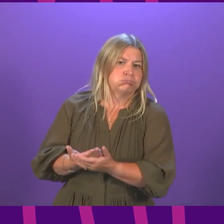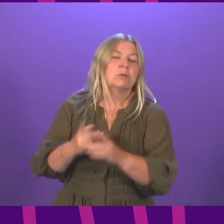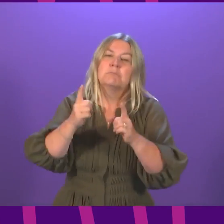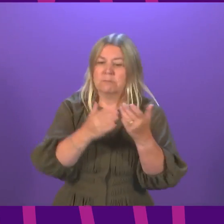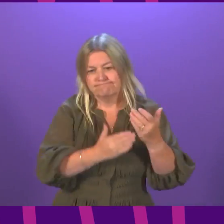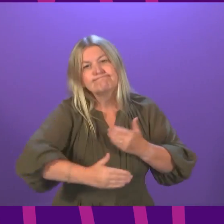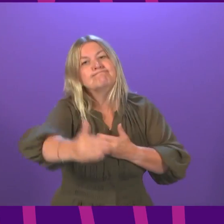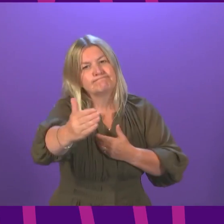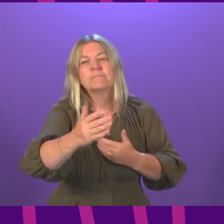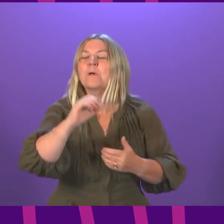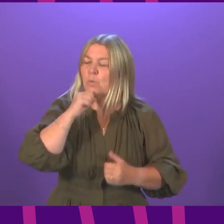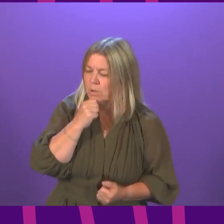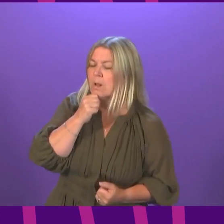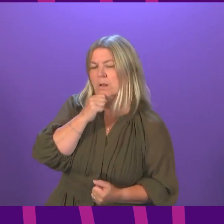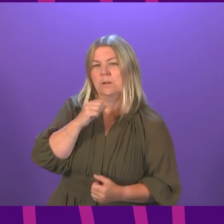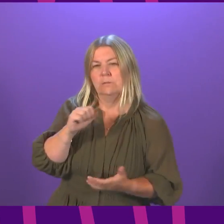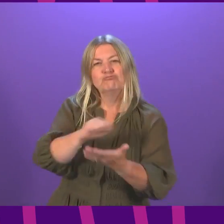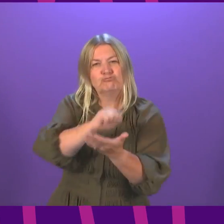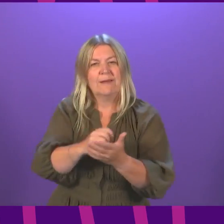courage to do what is right.